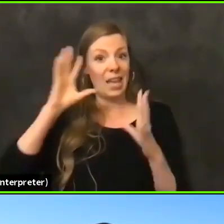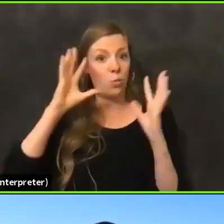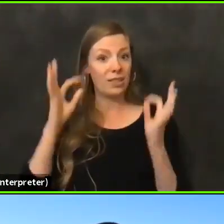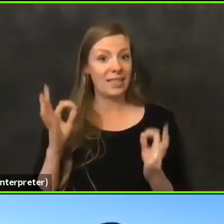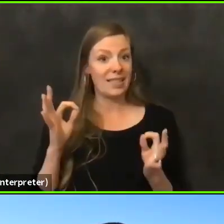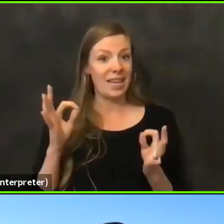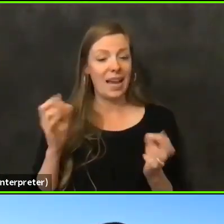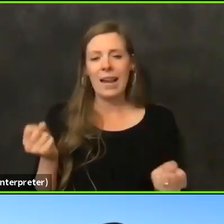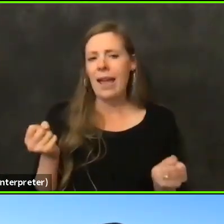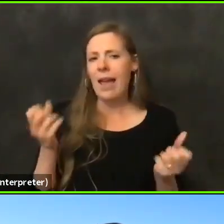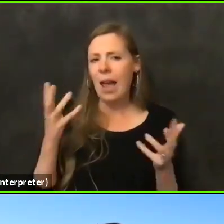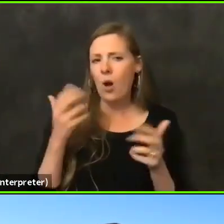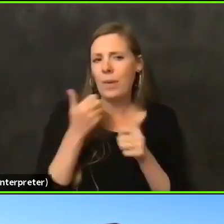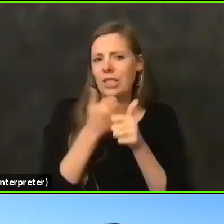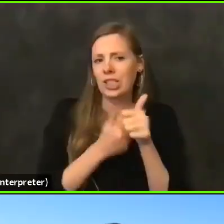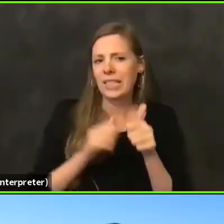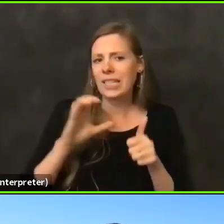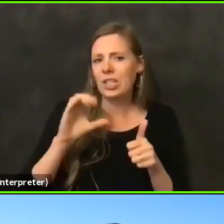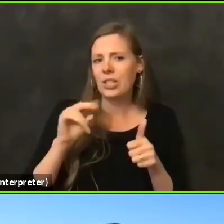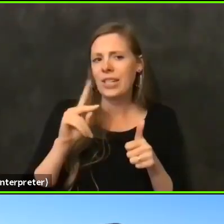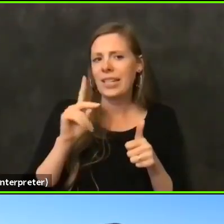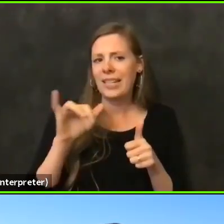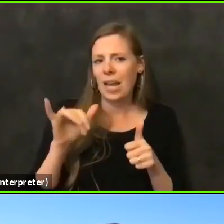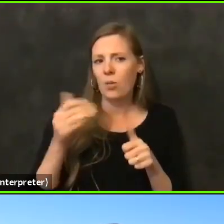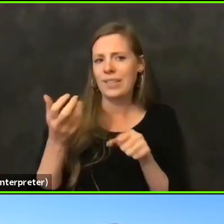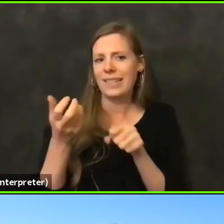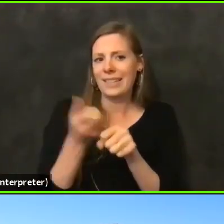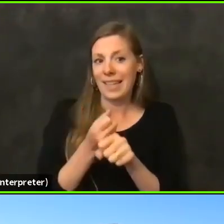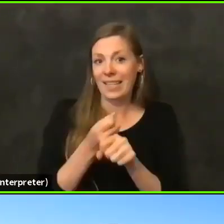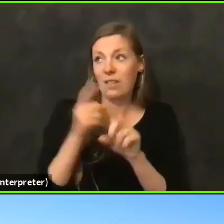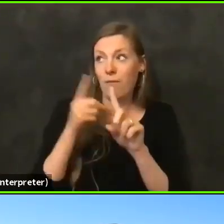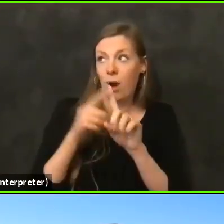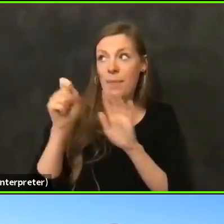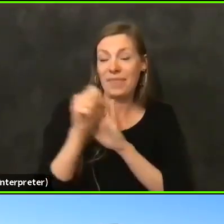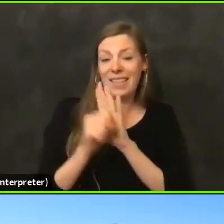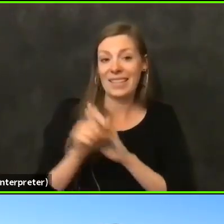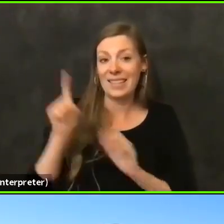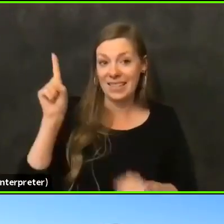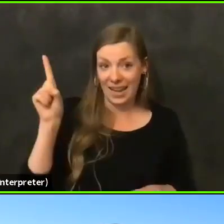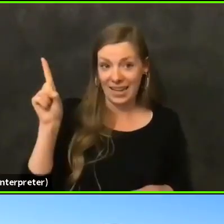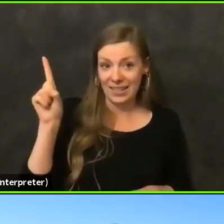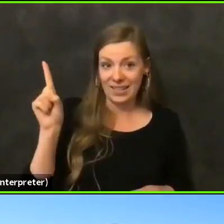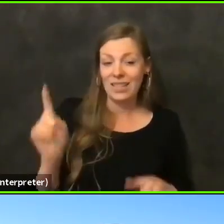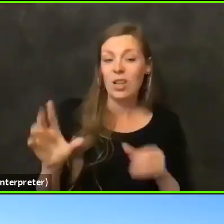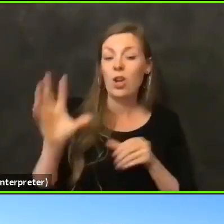much each county gets of the state's allocation. And then within the county, they will also